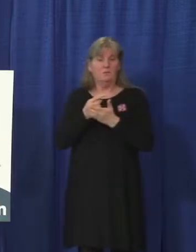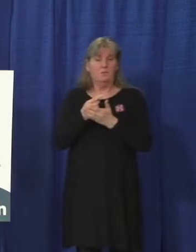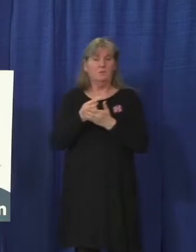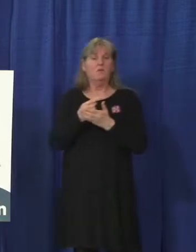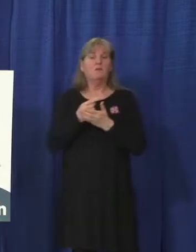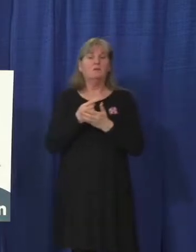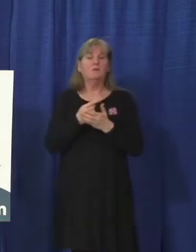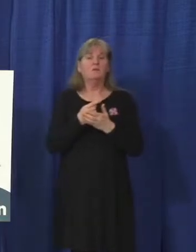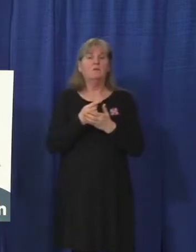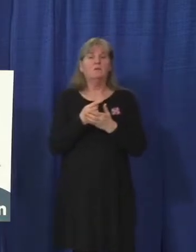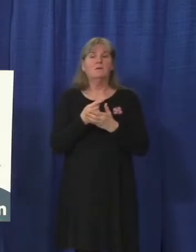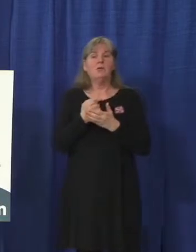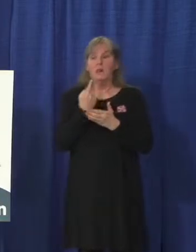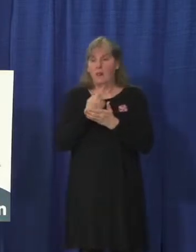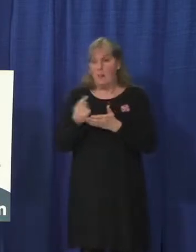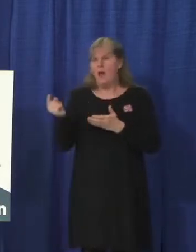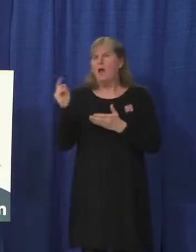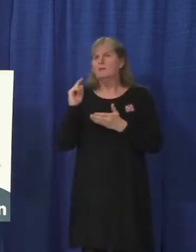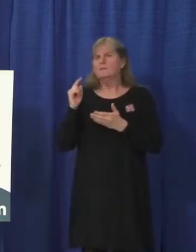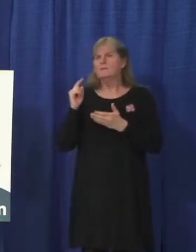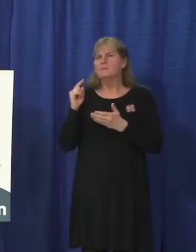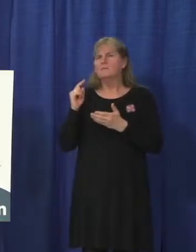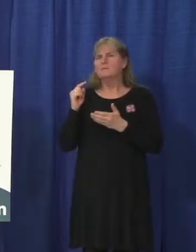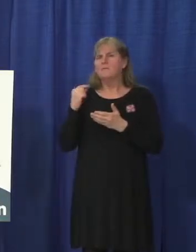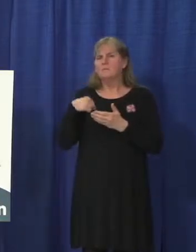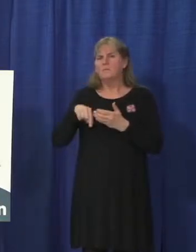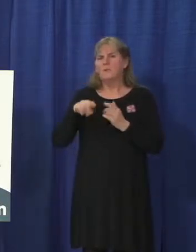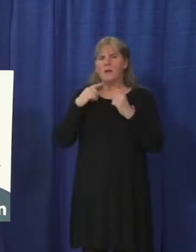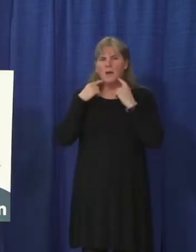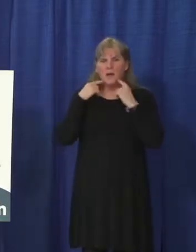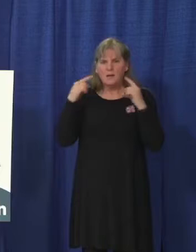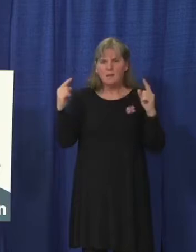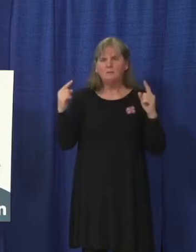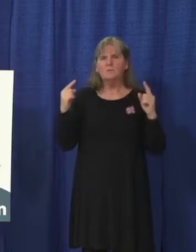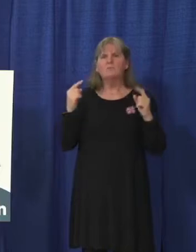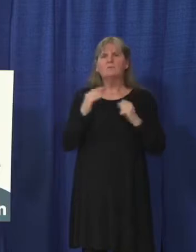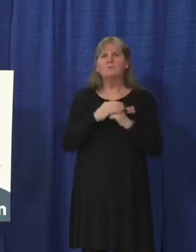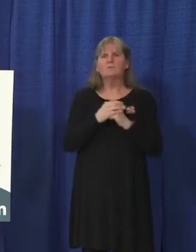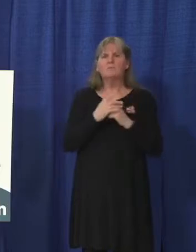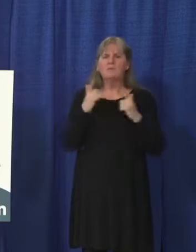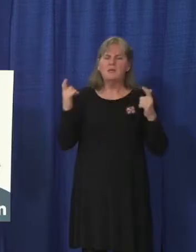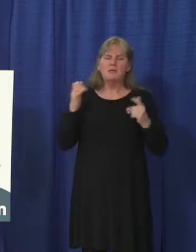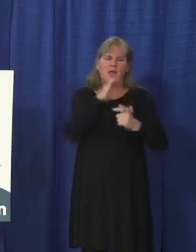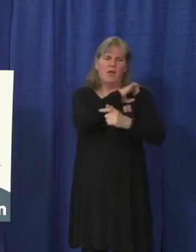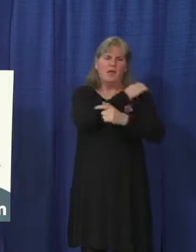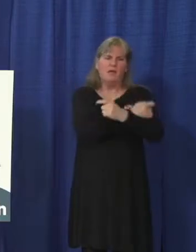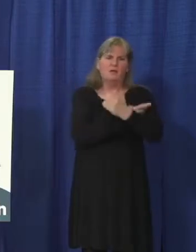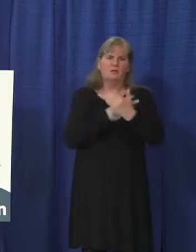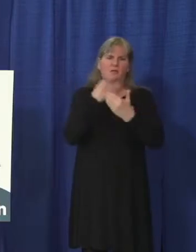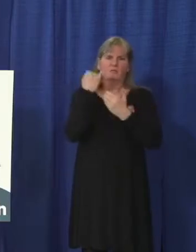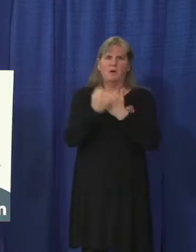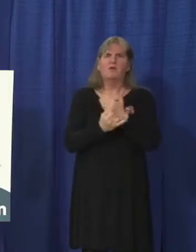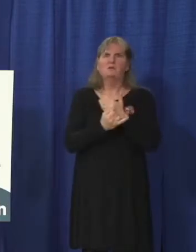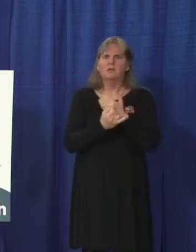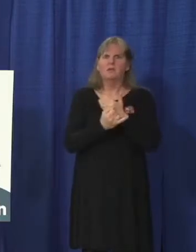announced the first major energy project in the Yukon and over a decade. No, I think there is a lot of